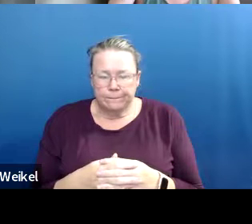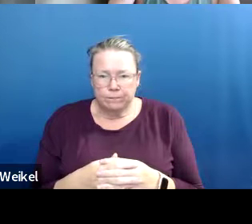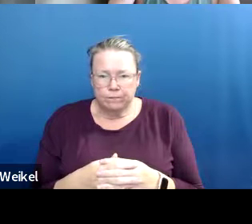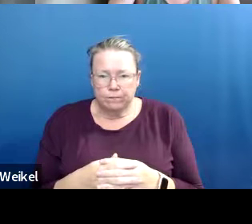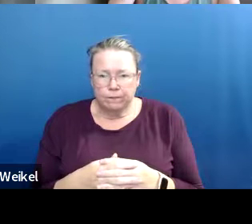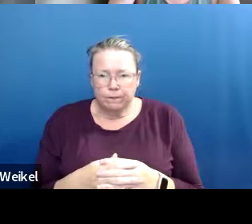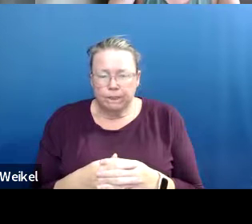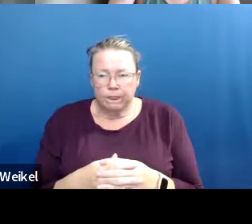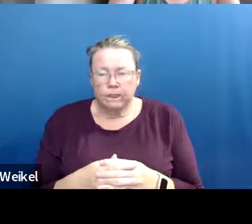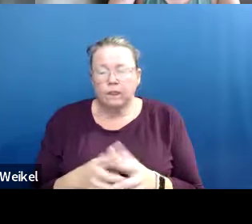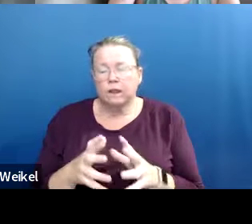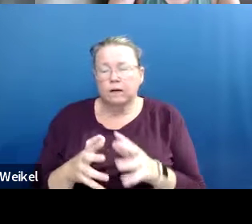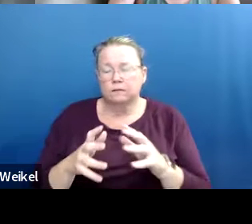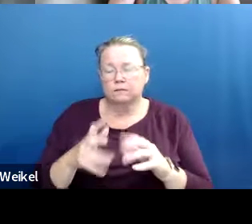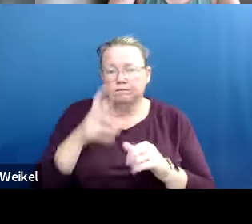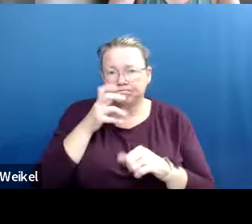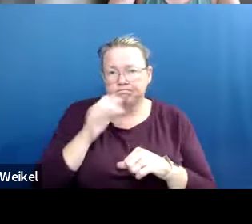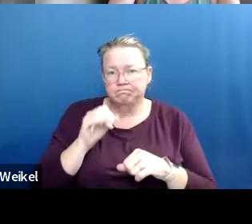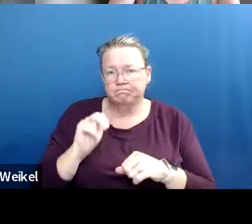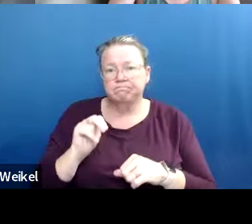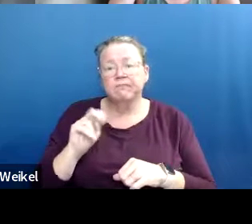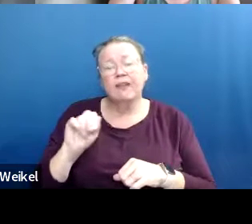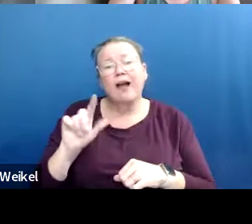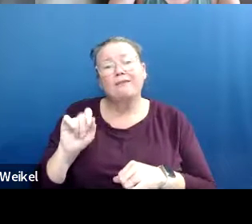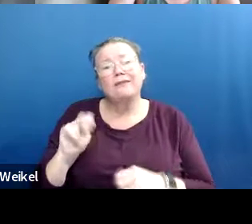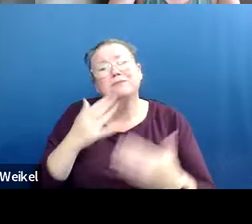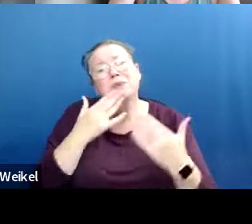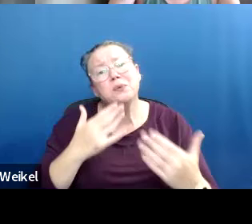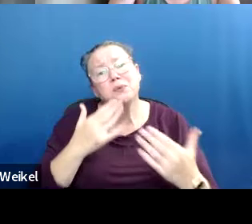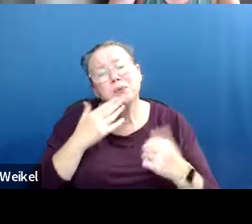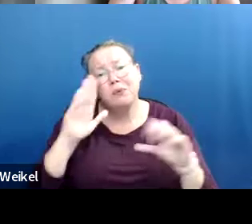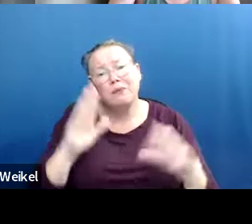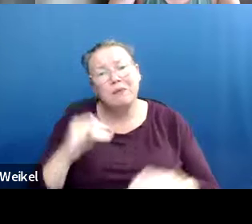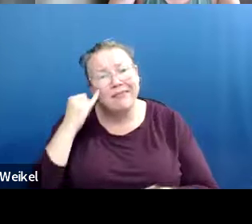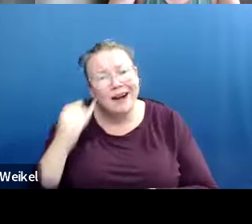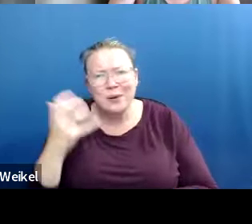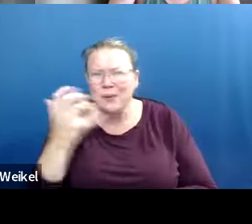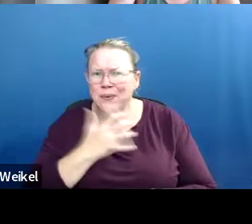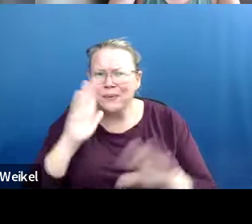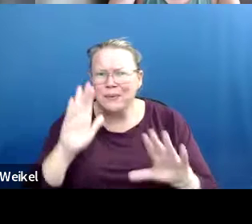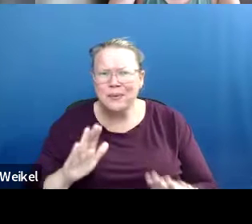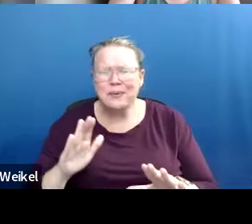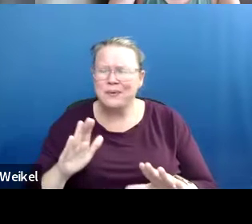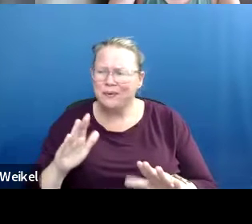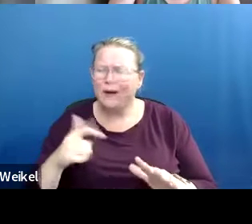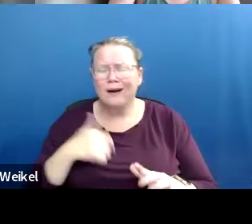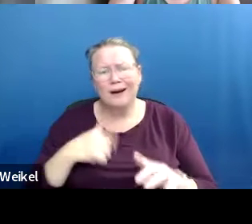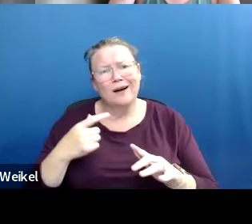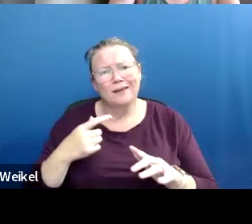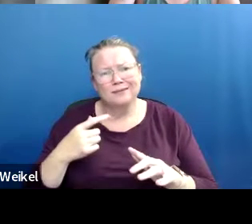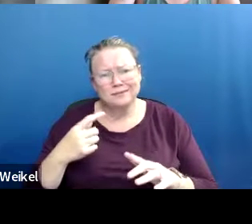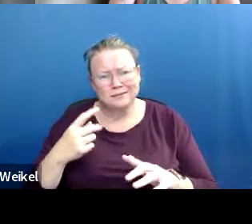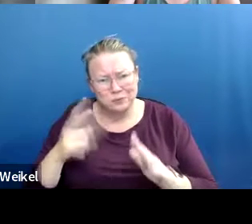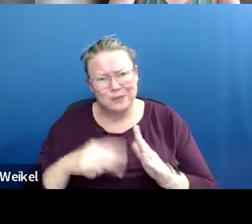Alan Cruz: This is Alan. Thank you all so much for those great ideas. Those are awesome. I'm also reading someone's on the chat. Those are awesome. Thank you.